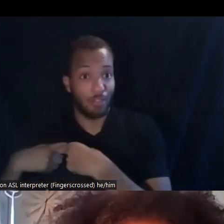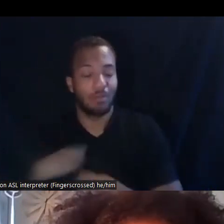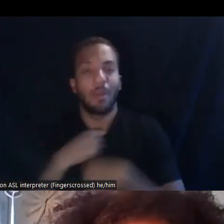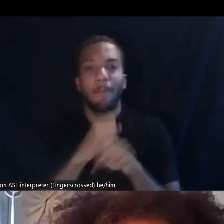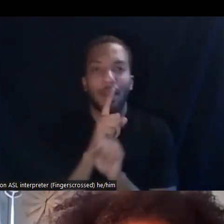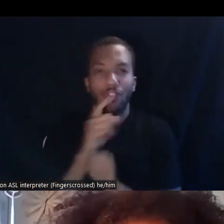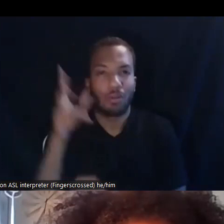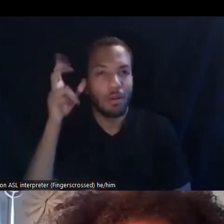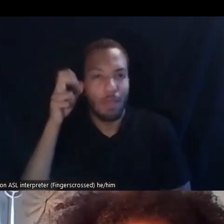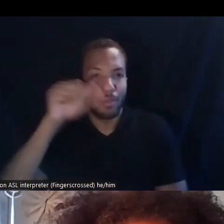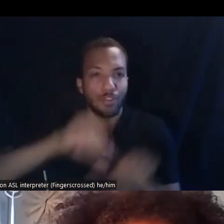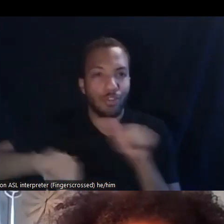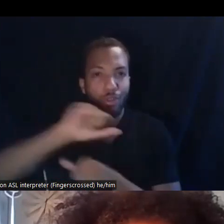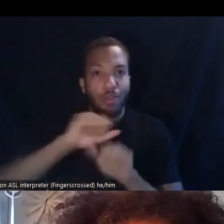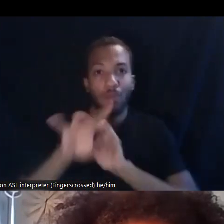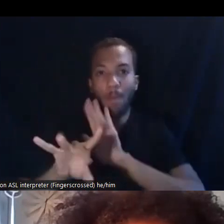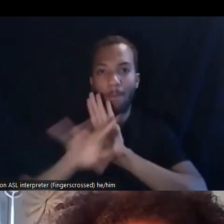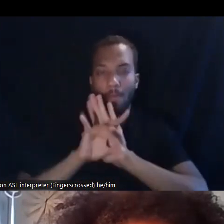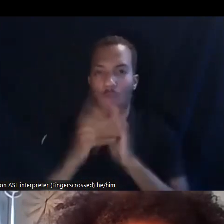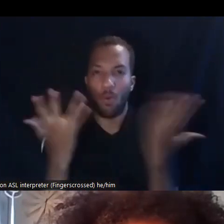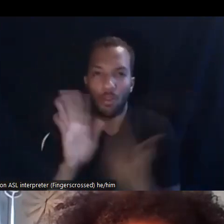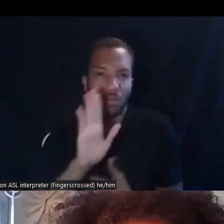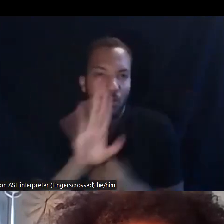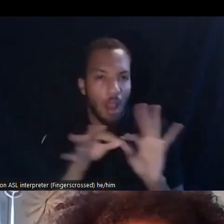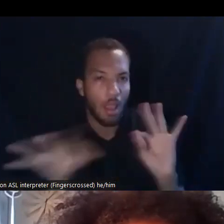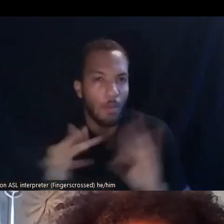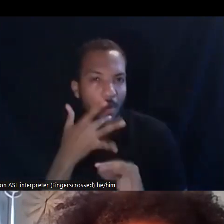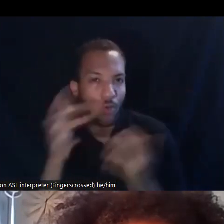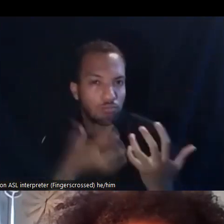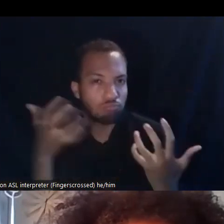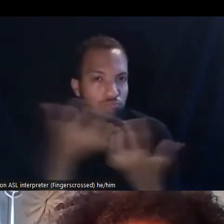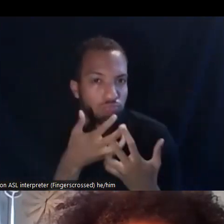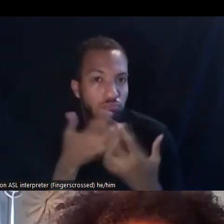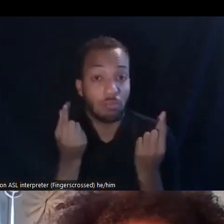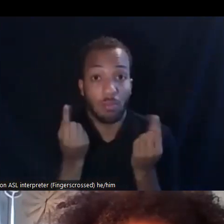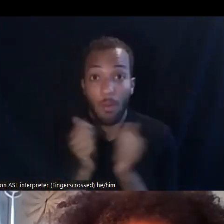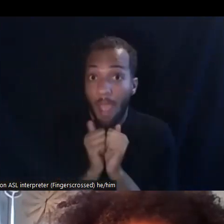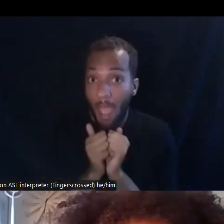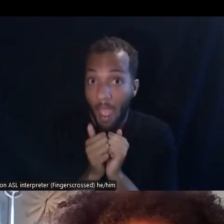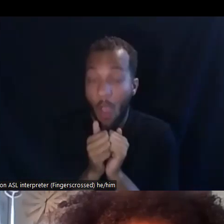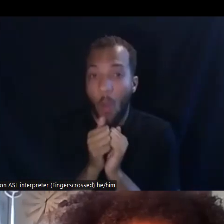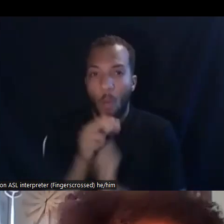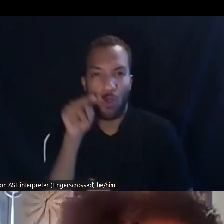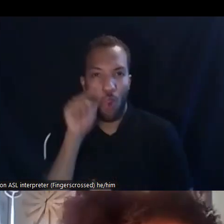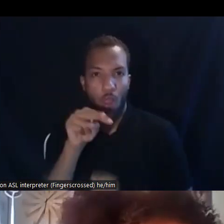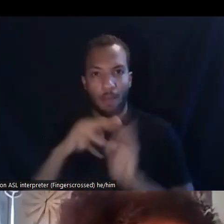It's important that you select the appropriate language channel. You can do that by looking for the circle at the bottom of your screen.